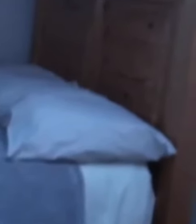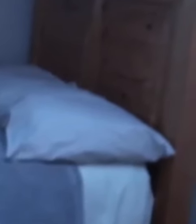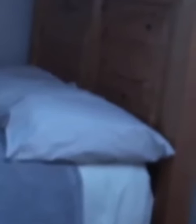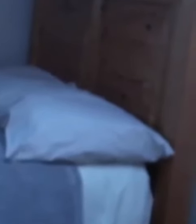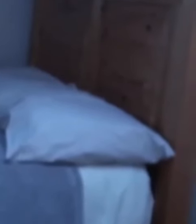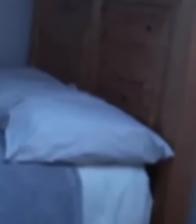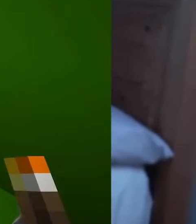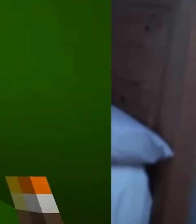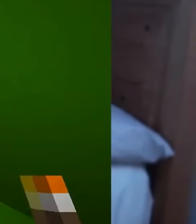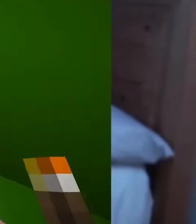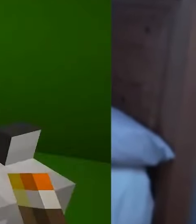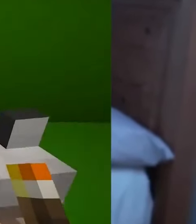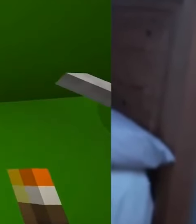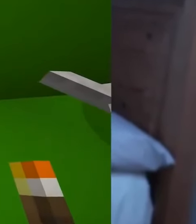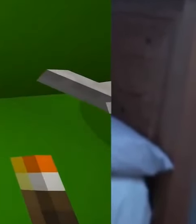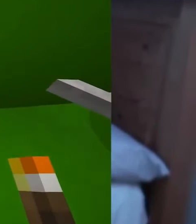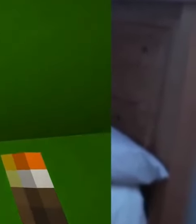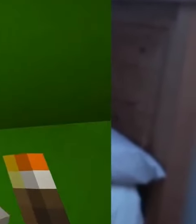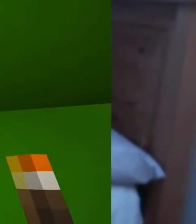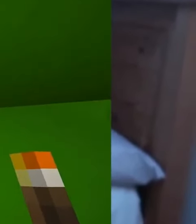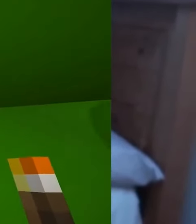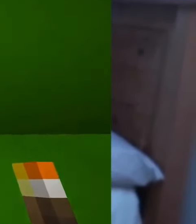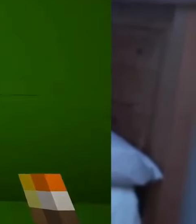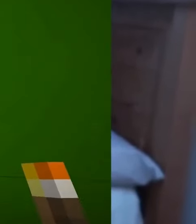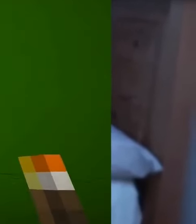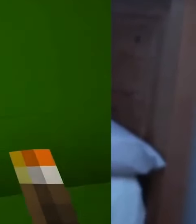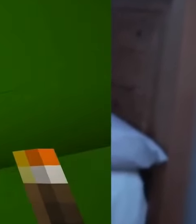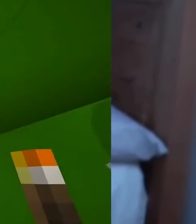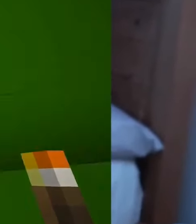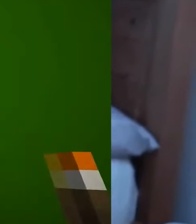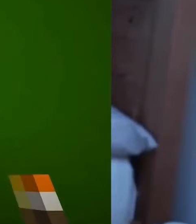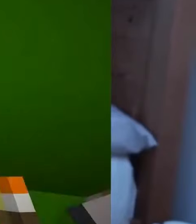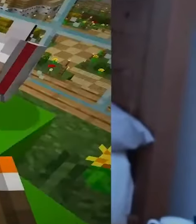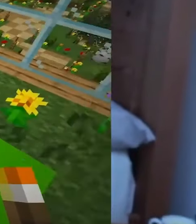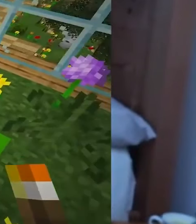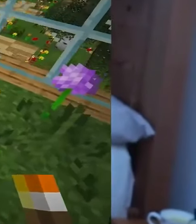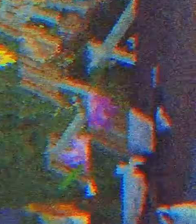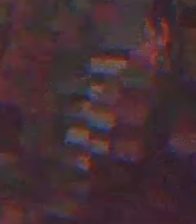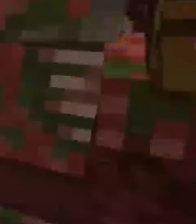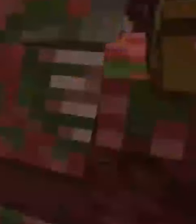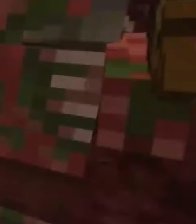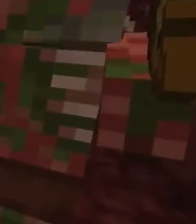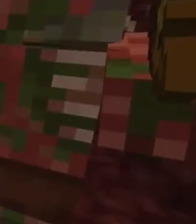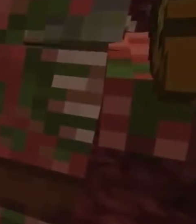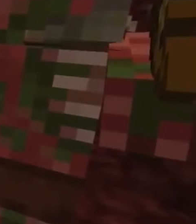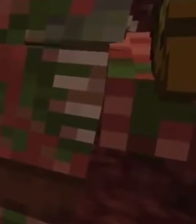PETS WHEN YOU GIVE THEM A TREAT. SO I JUST WENT INTO FEATHER ADVENTURES AND I MADE A GREEN